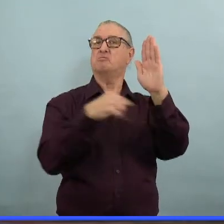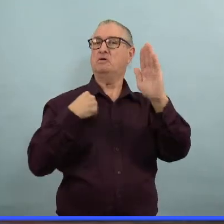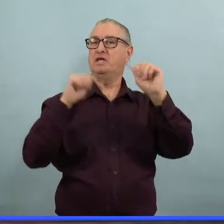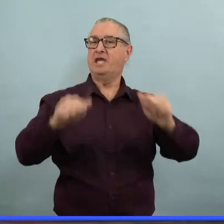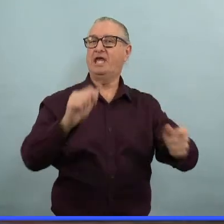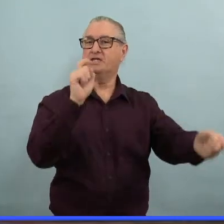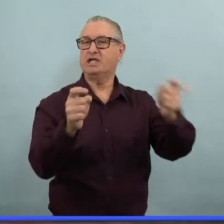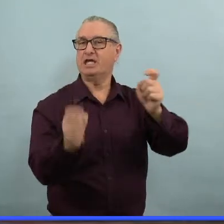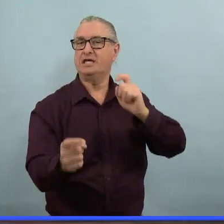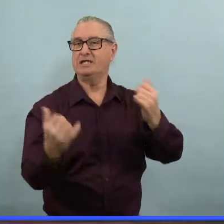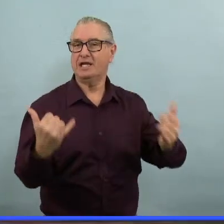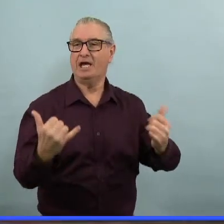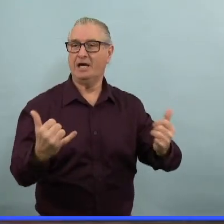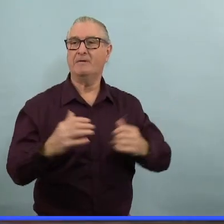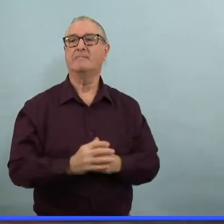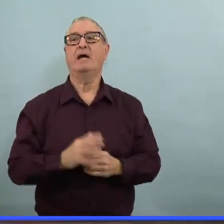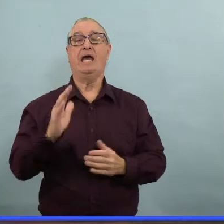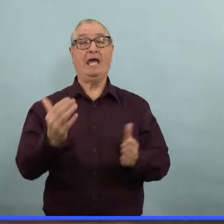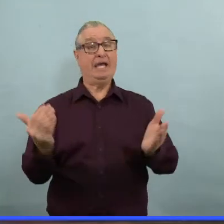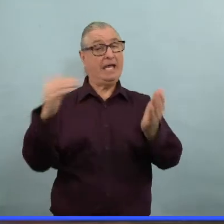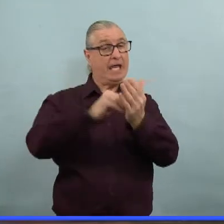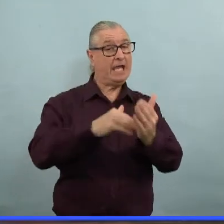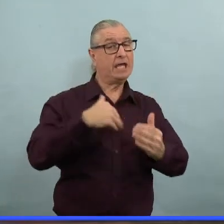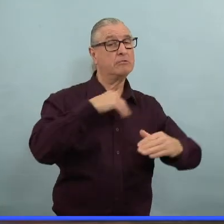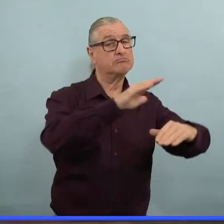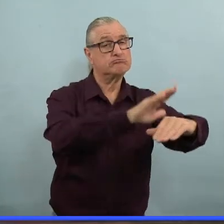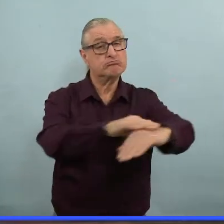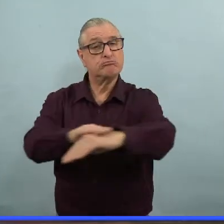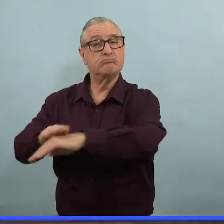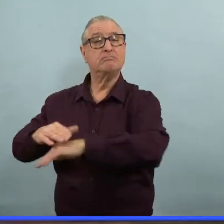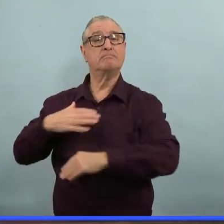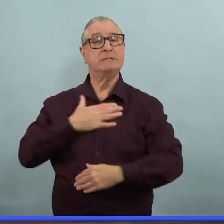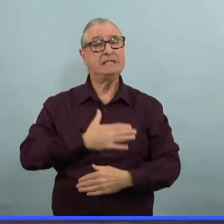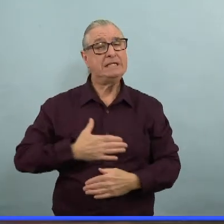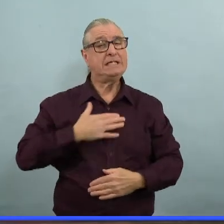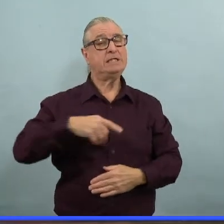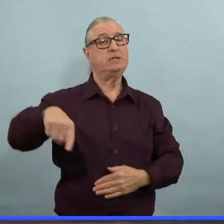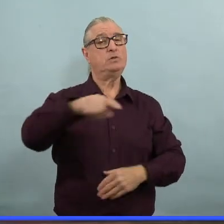soon as you become eligible so we know manitobans have largely stepped up and followed these rules